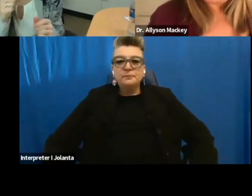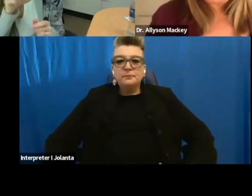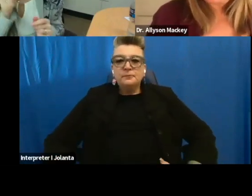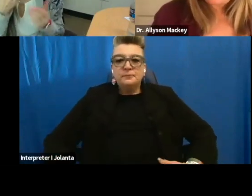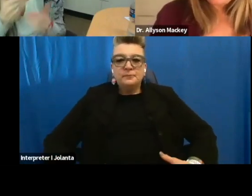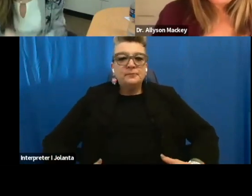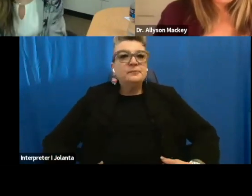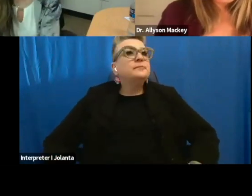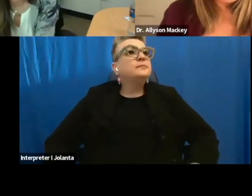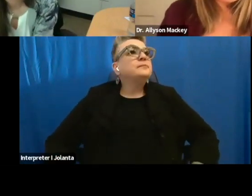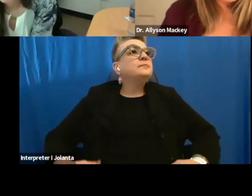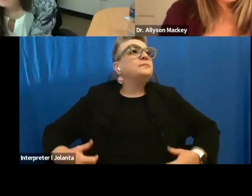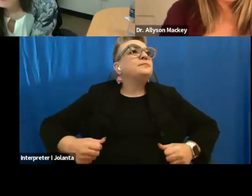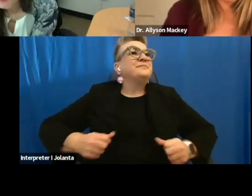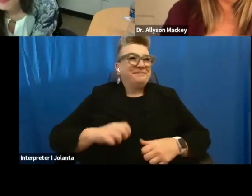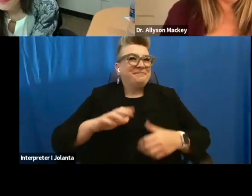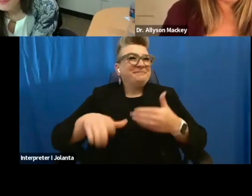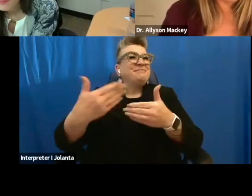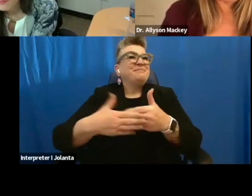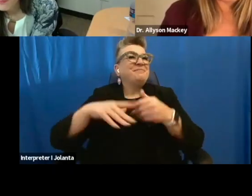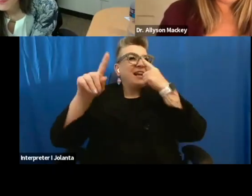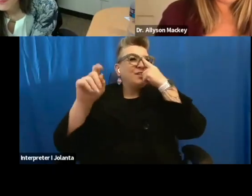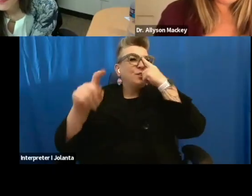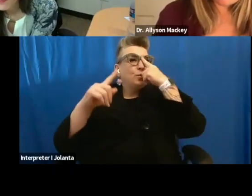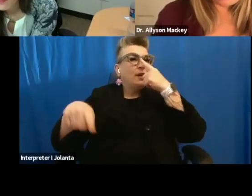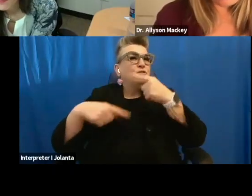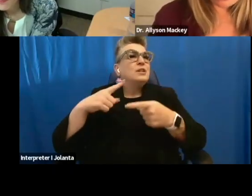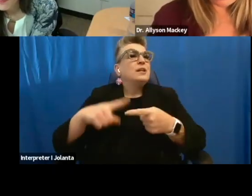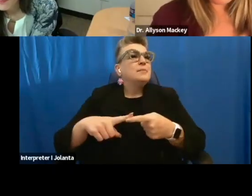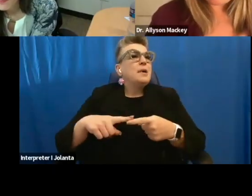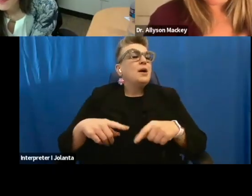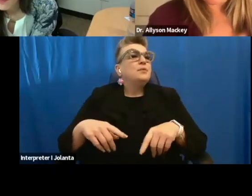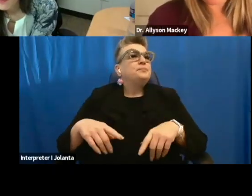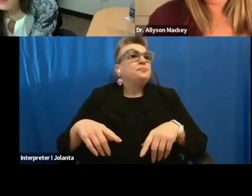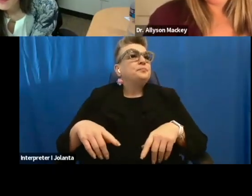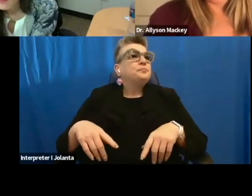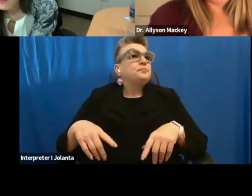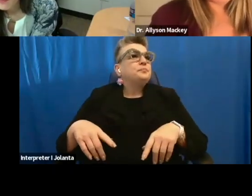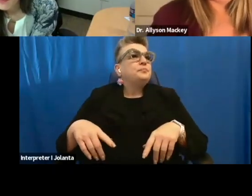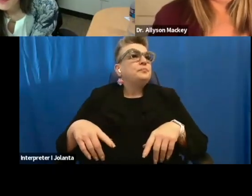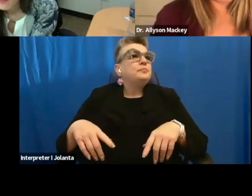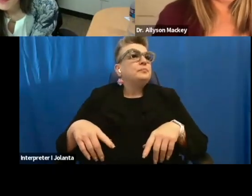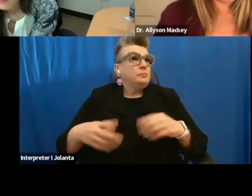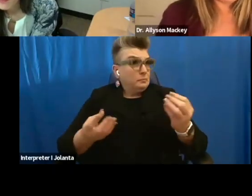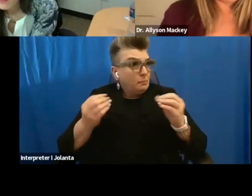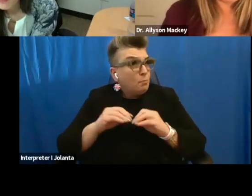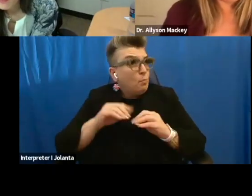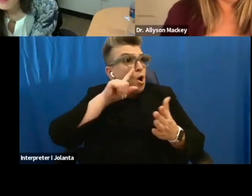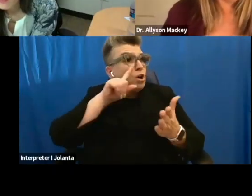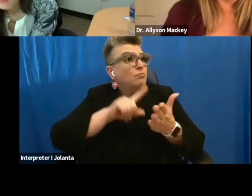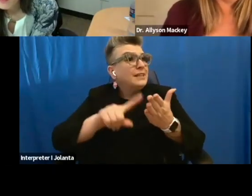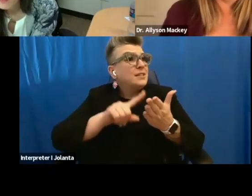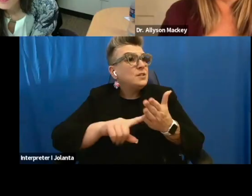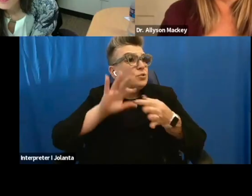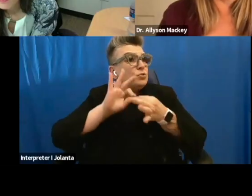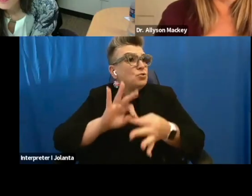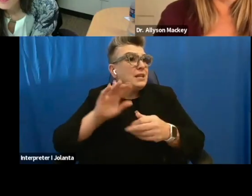so the next question is around is there more research out there uh with deaf related research